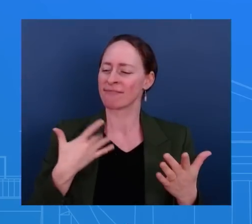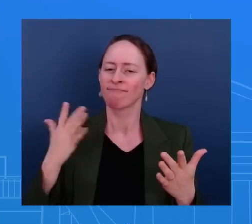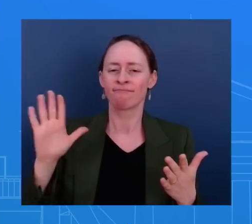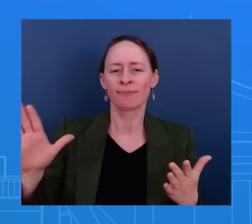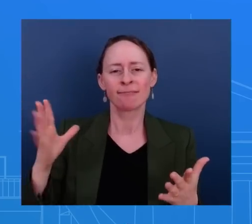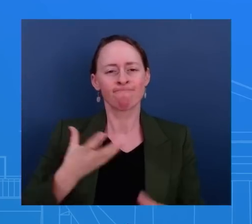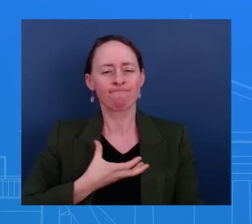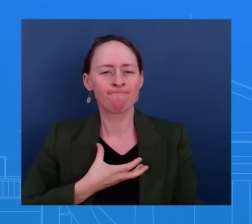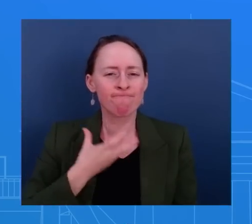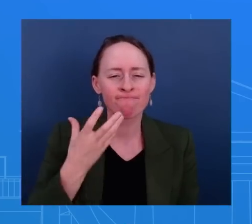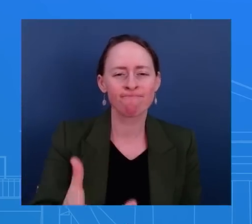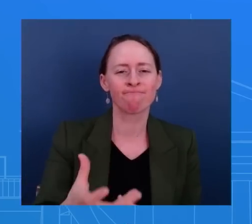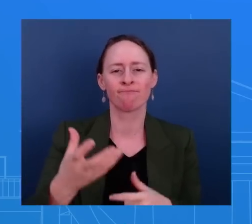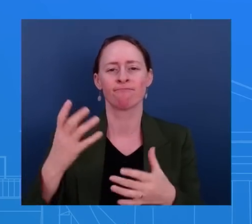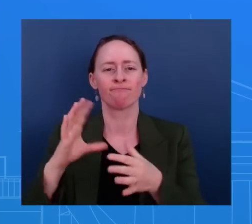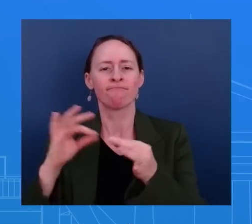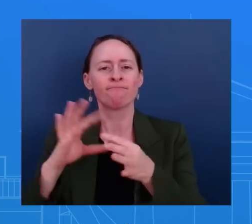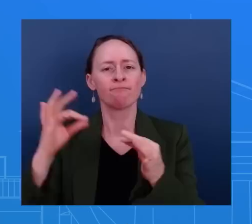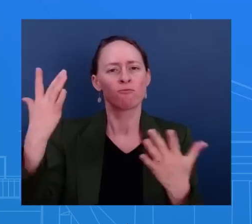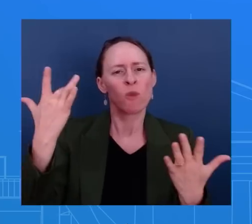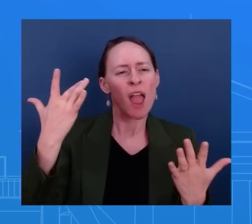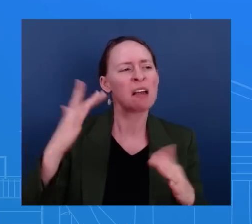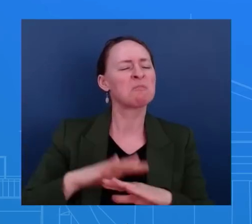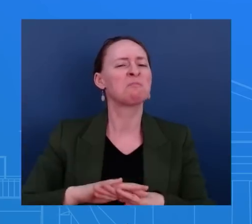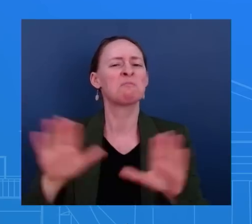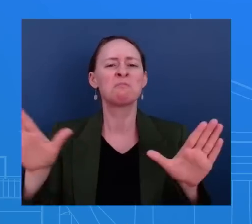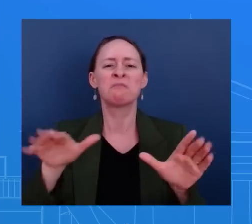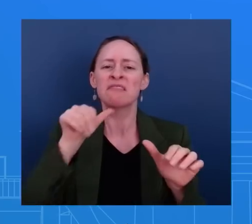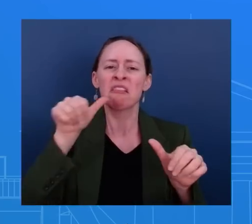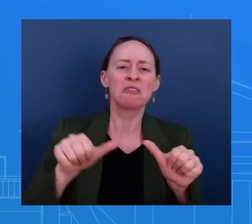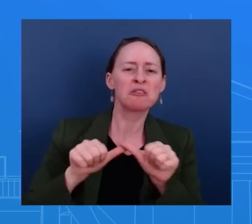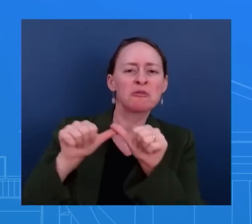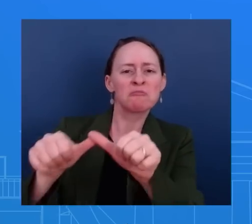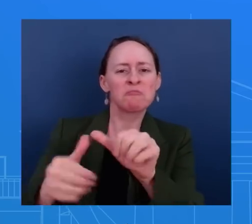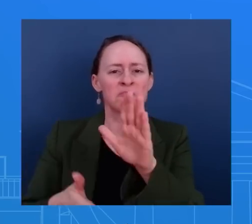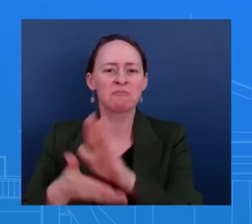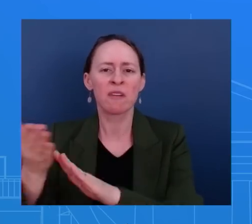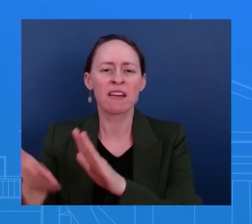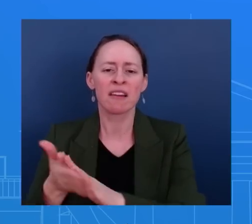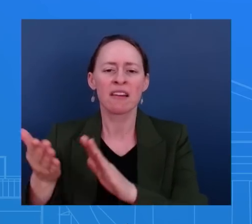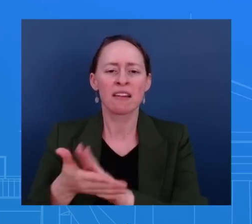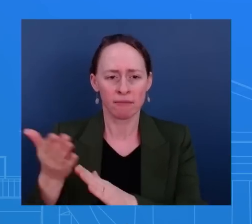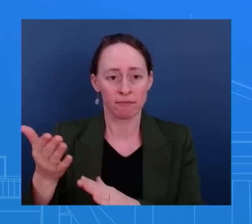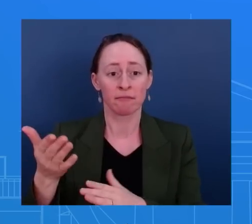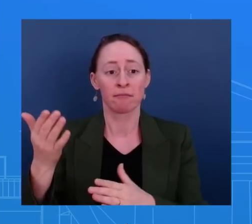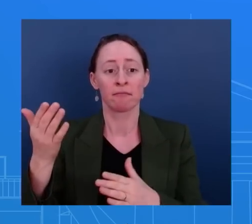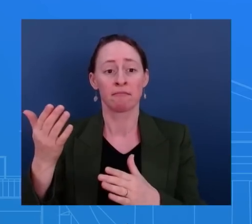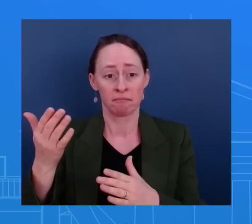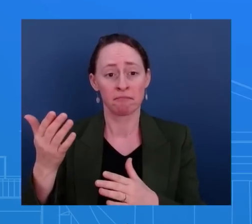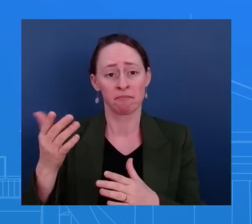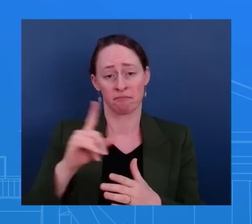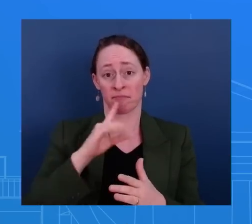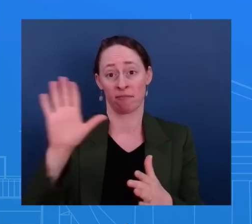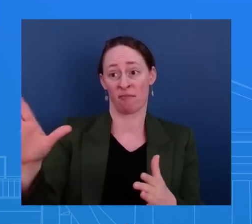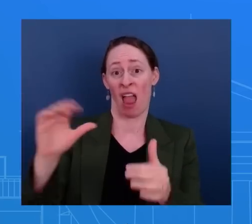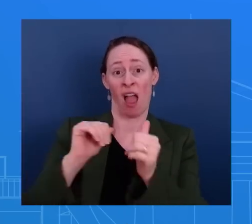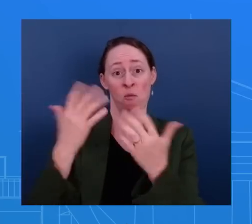And I would say his -- his answer certainly speak for itself. For me -- and I think I can speak for --